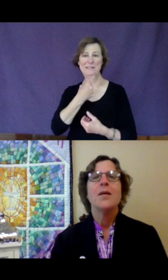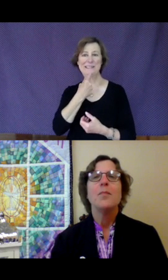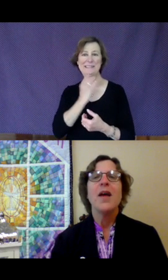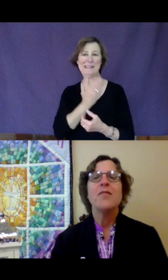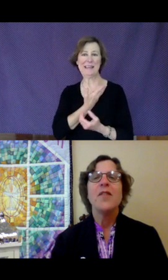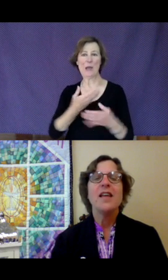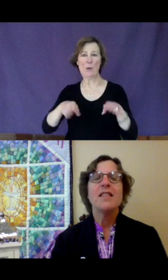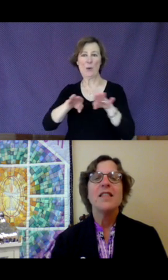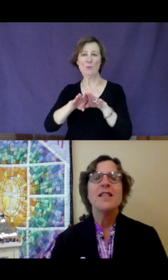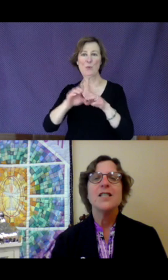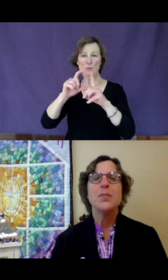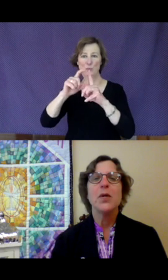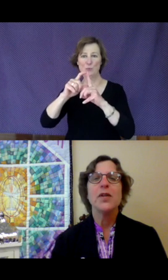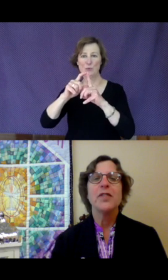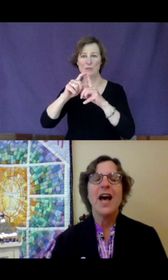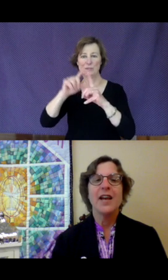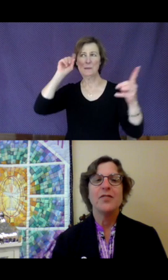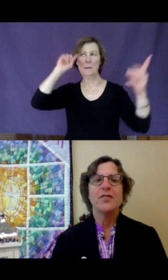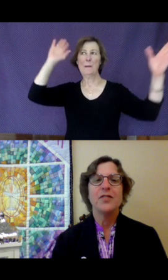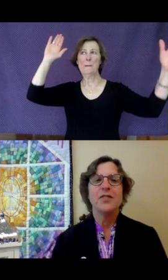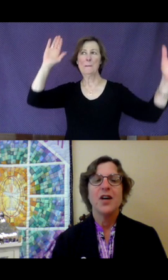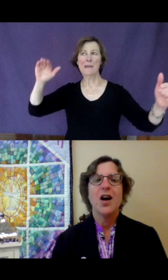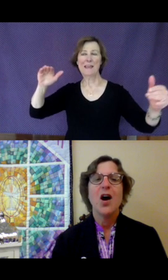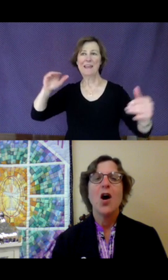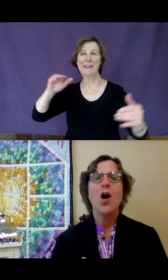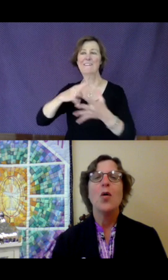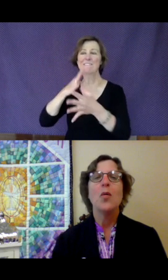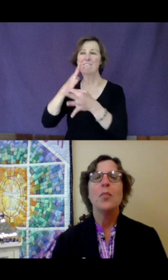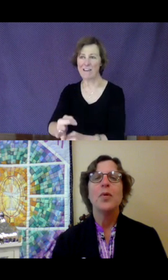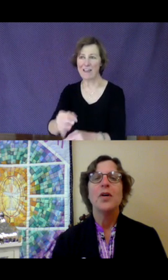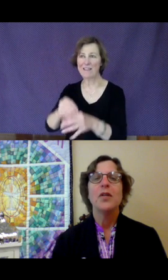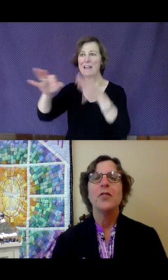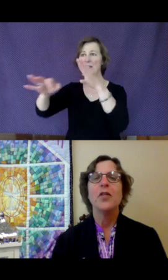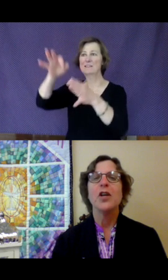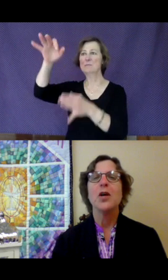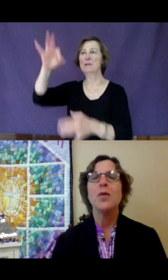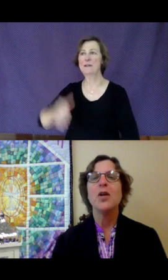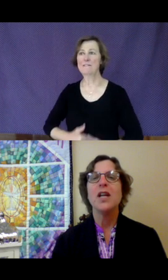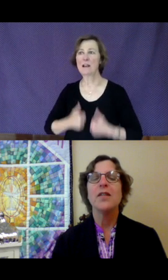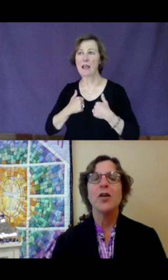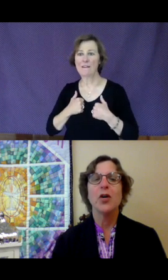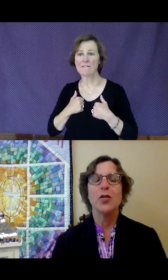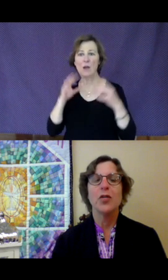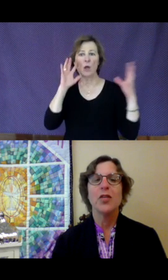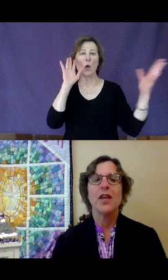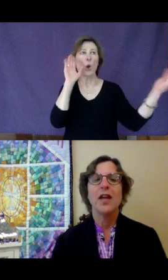May faith in the spirit of life hope for the community of earth